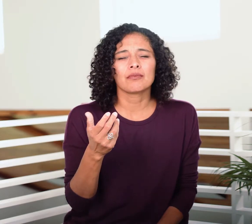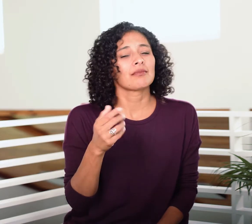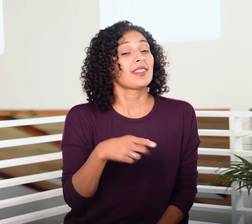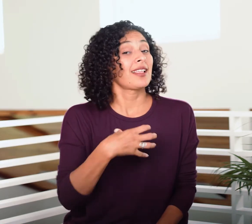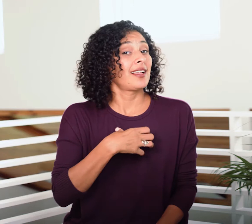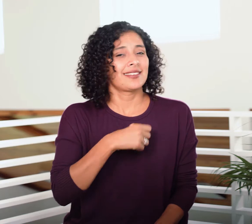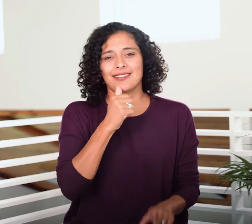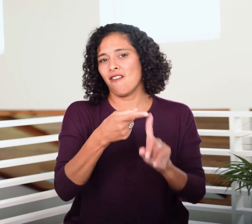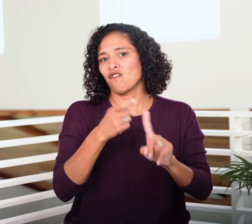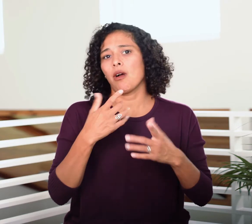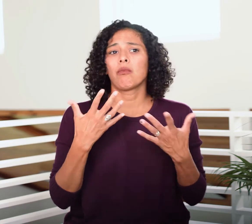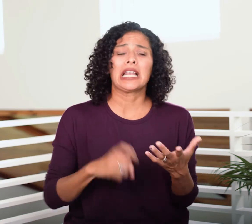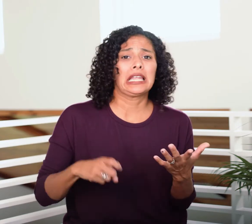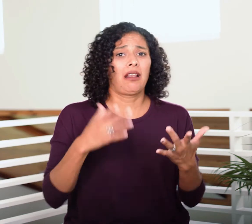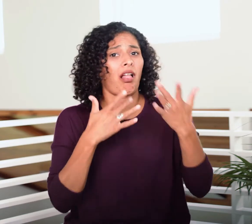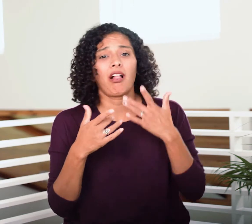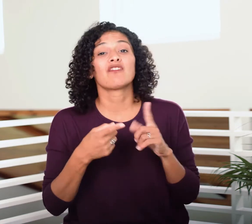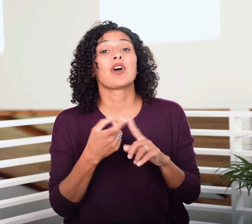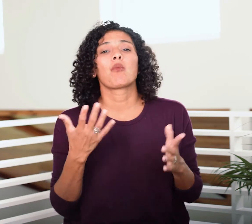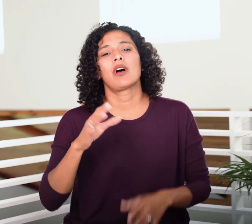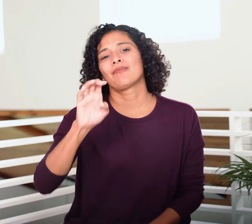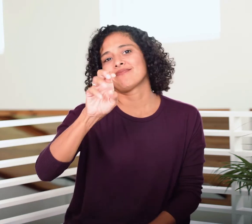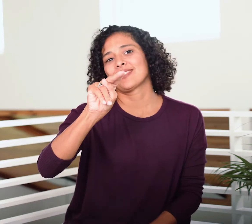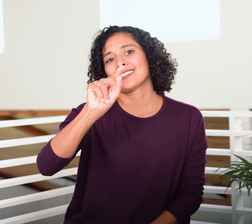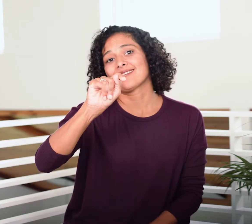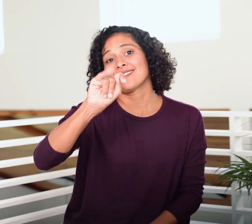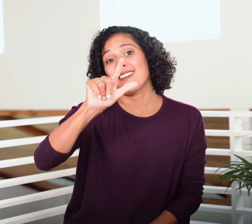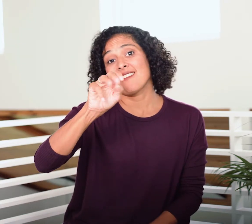This isn’t desperation, this is entitlement.